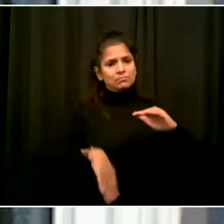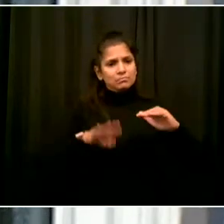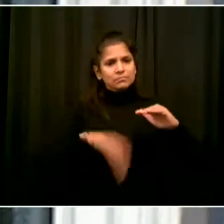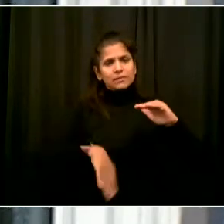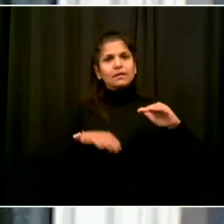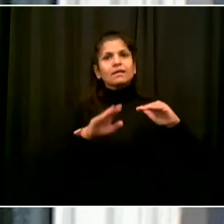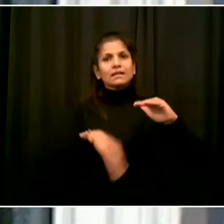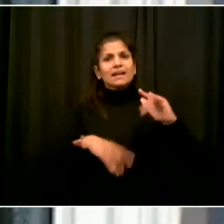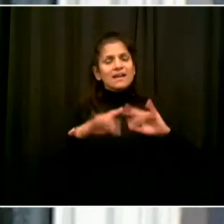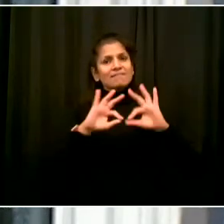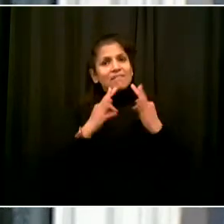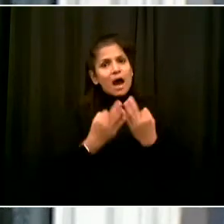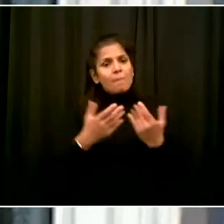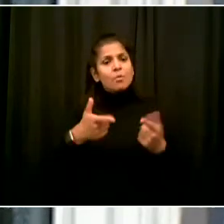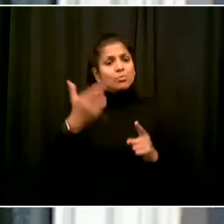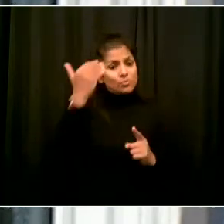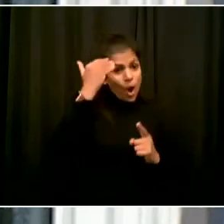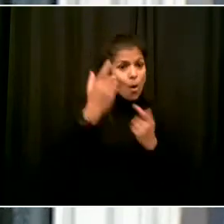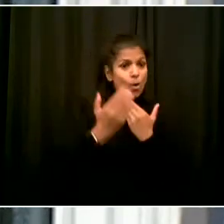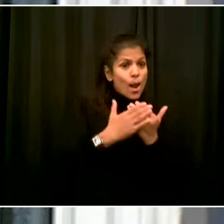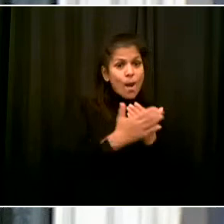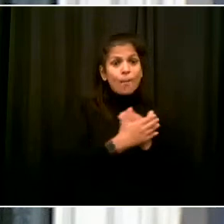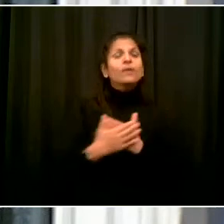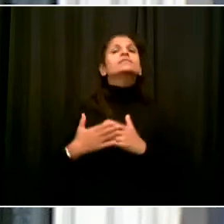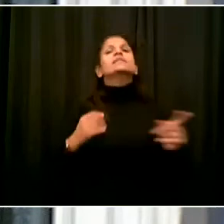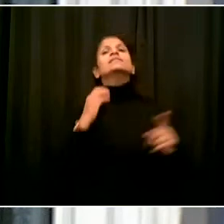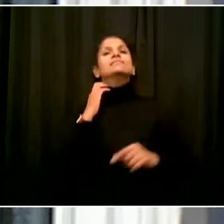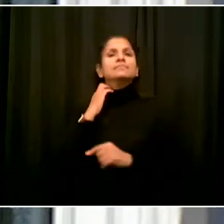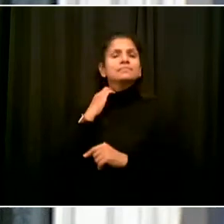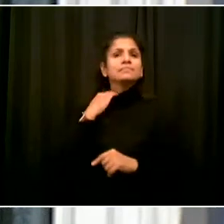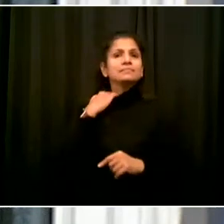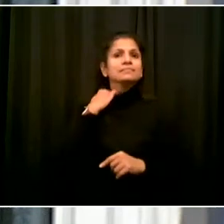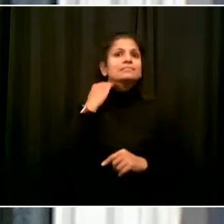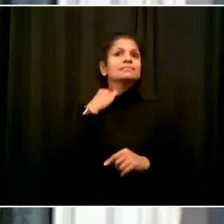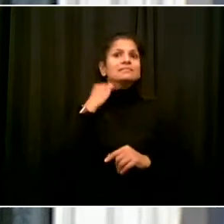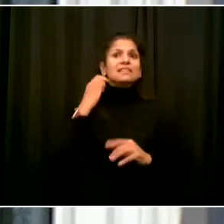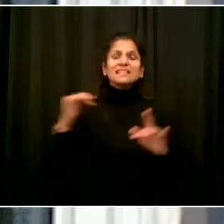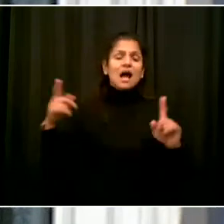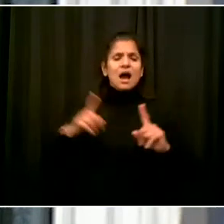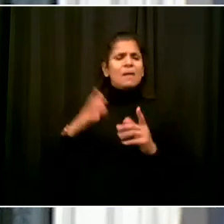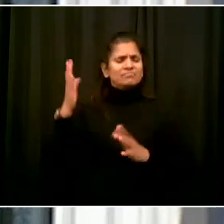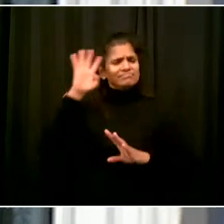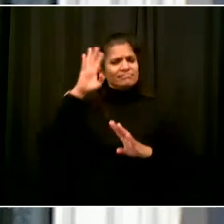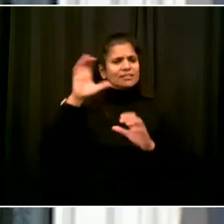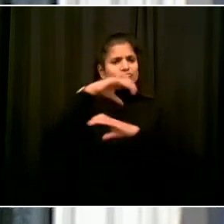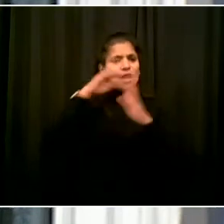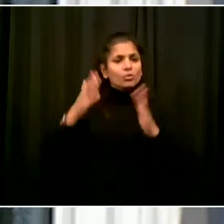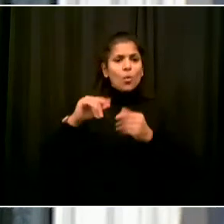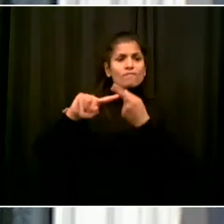ABOUT IT. YOU BRING EVERYONENEOU Y HAVE BEEN AROUND WITH YOU TO YOUR HOLIDAY